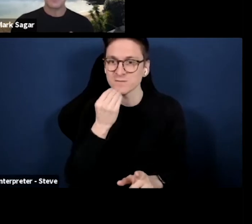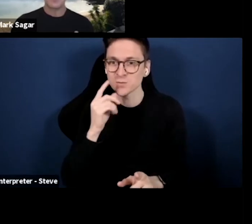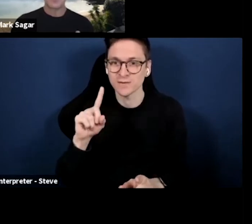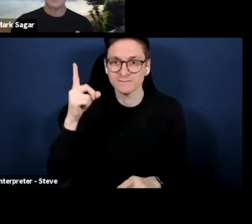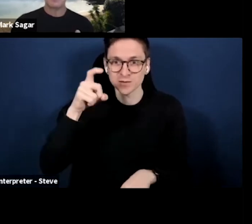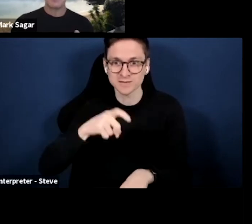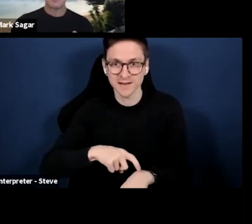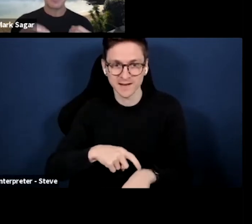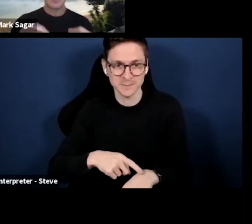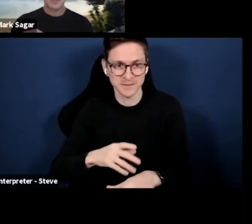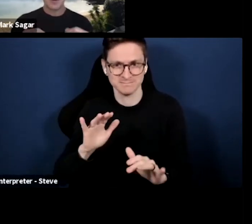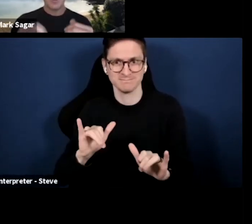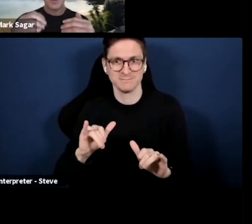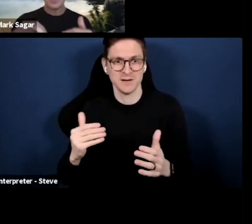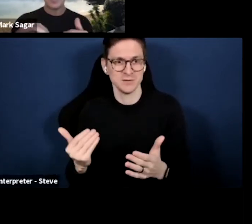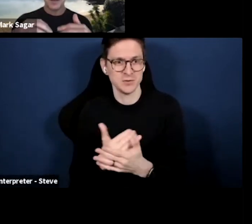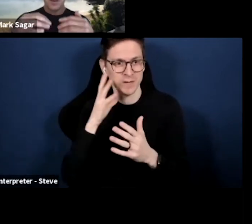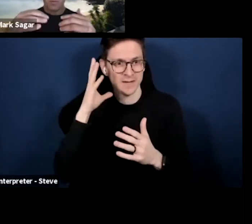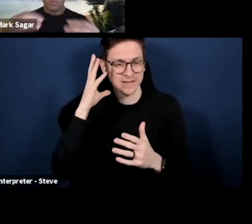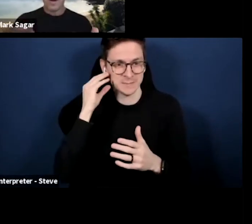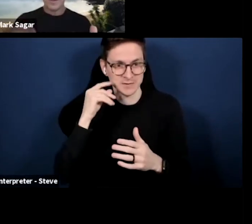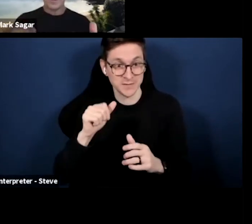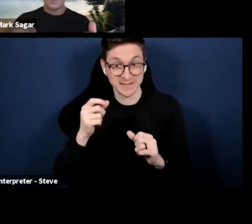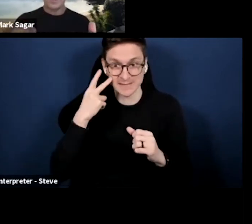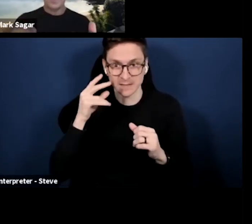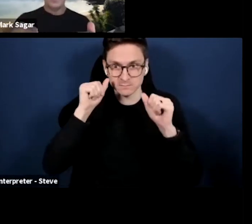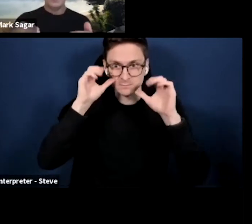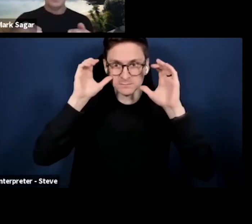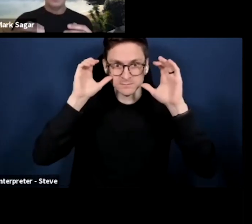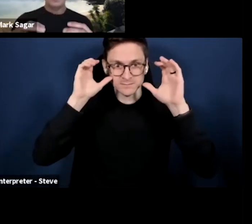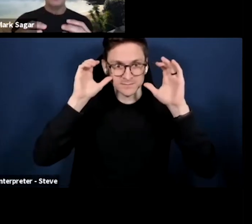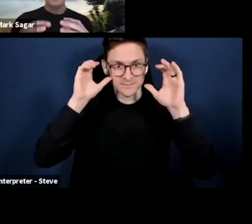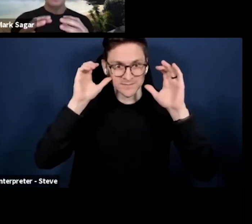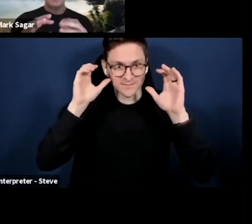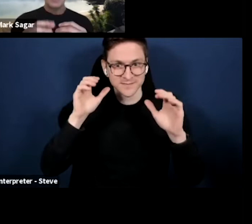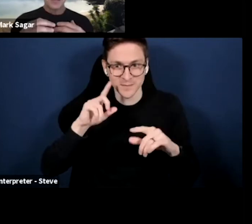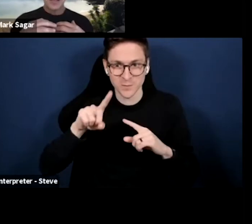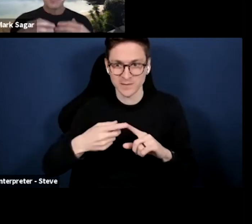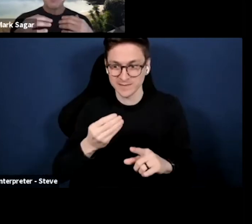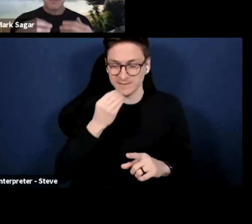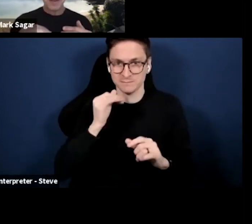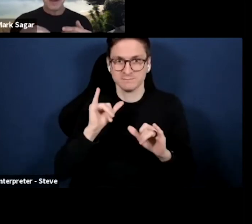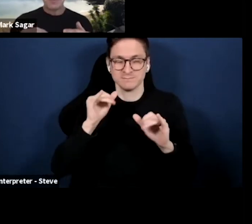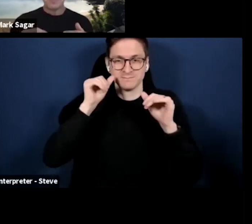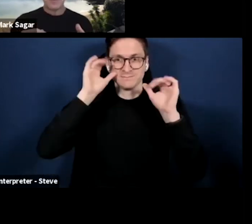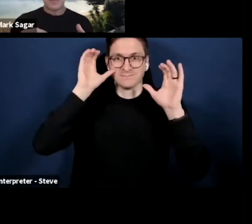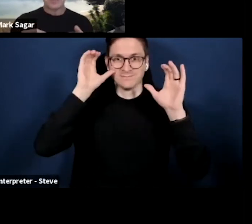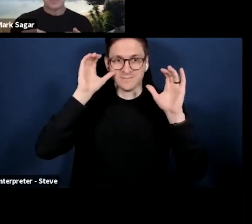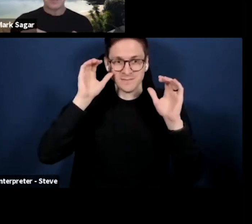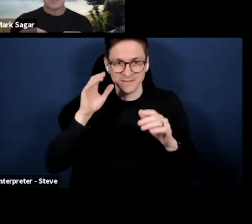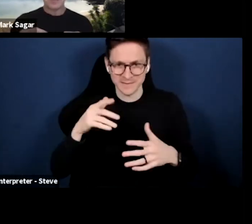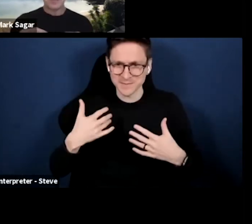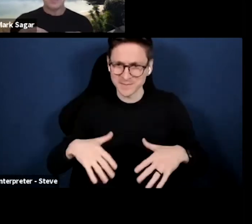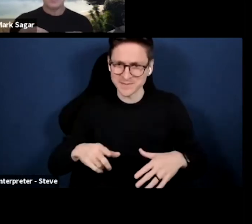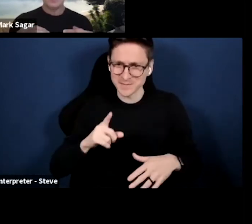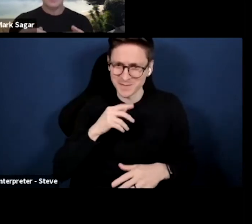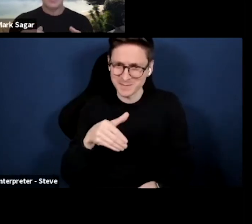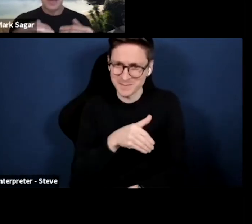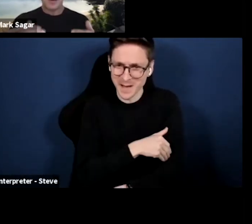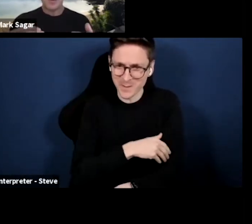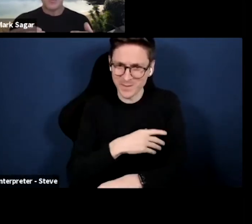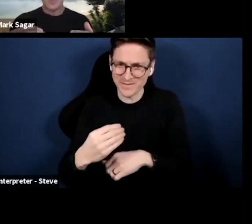experience and you can see her eyes widen now these are such profound effects in in our lives